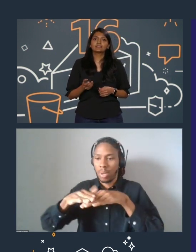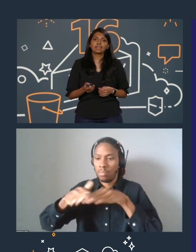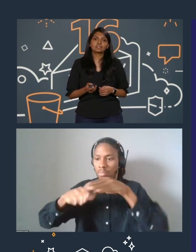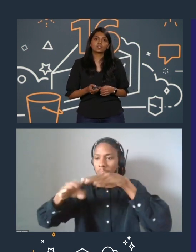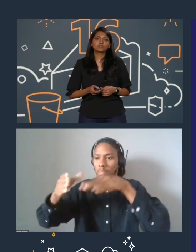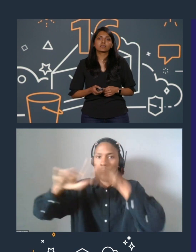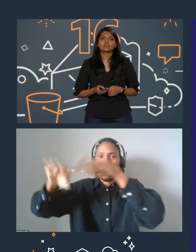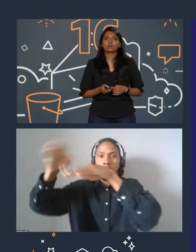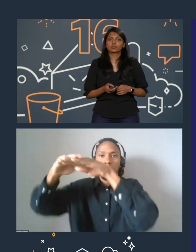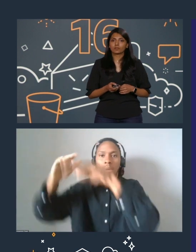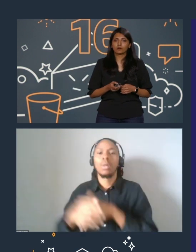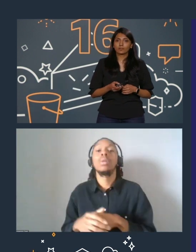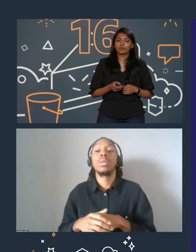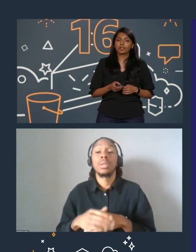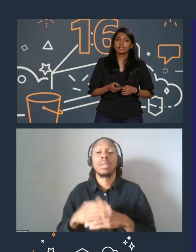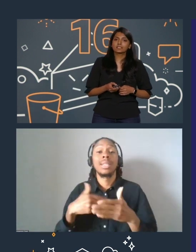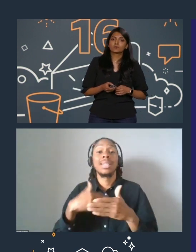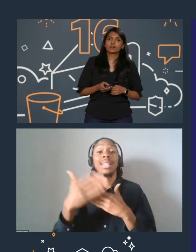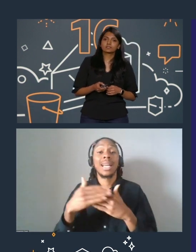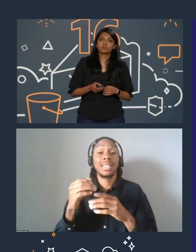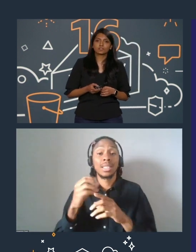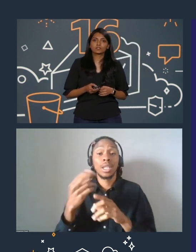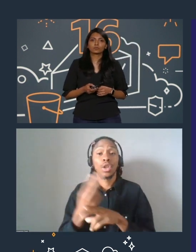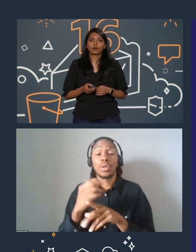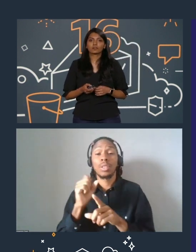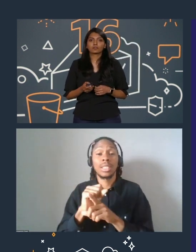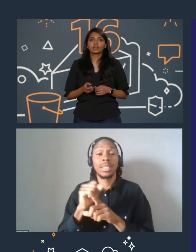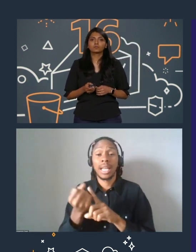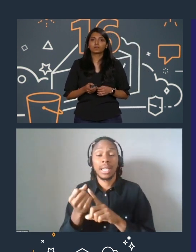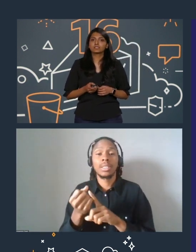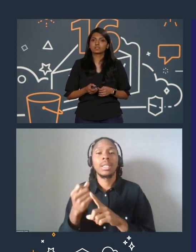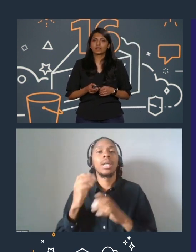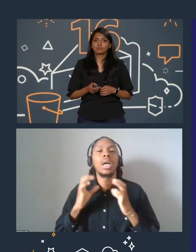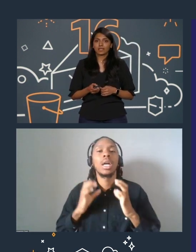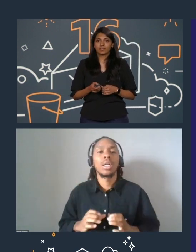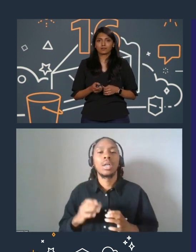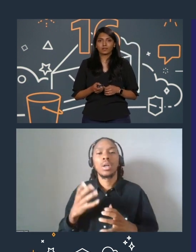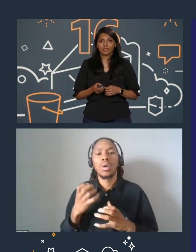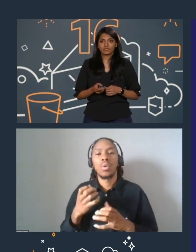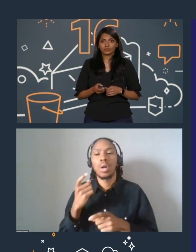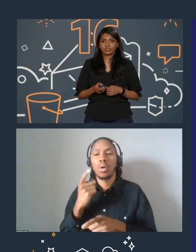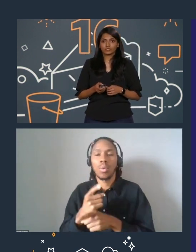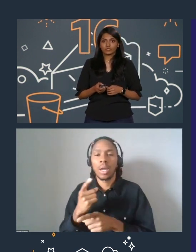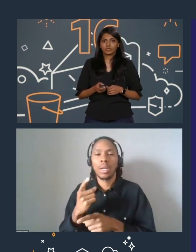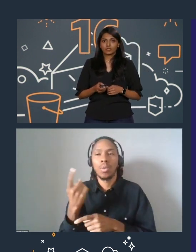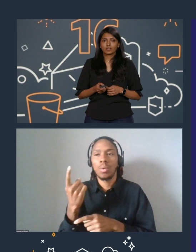The next use case I wanna talk about is for customers who want write once, read many compliant storage.